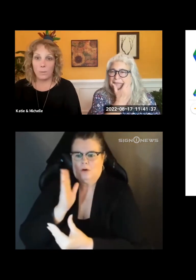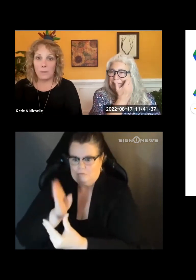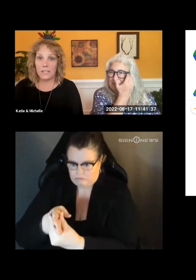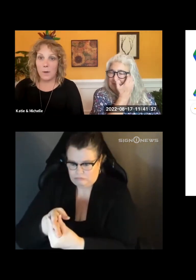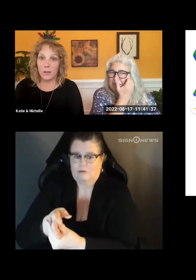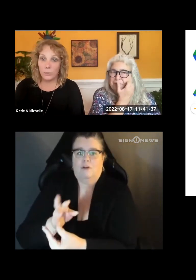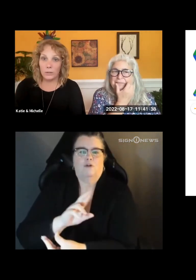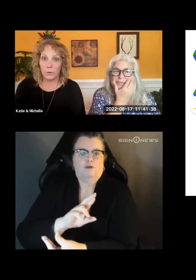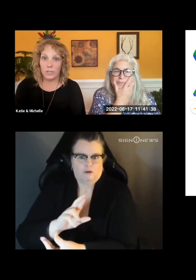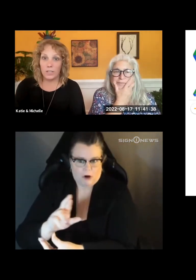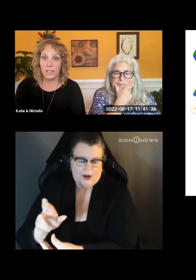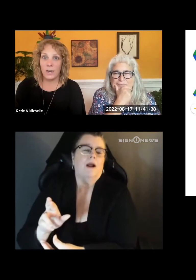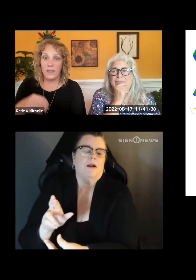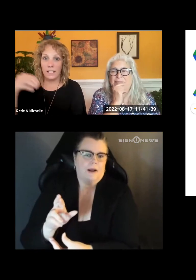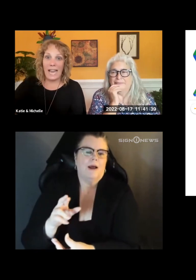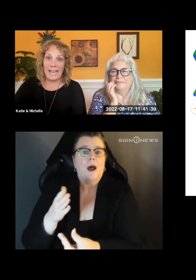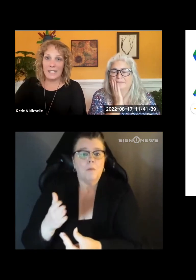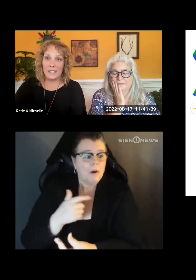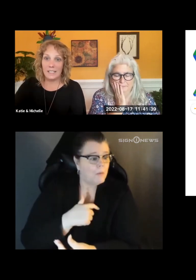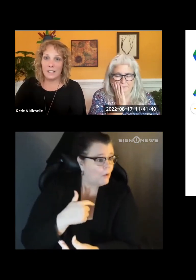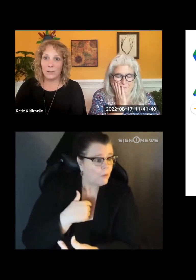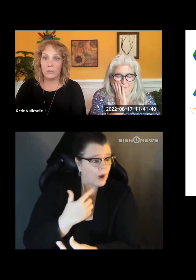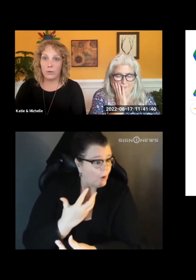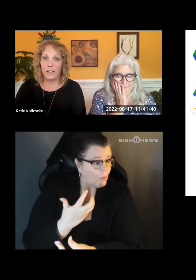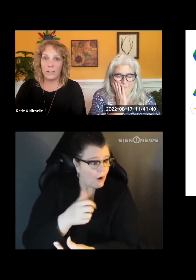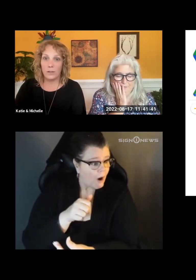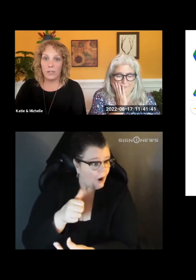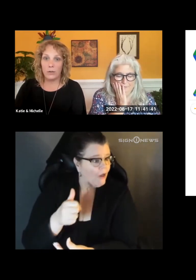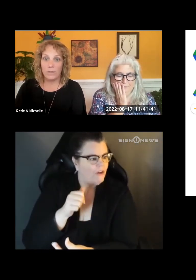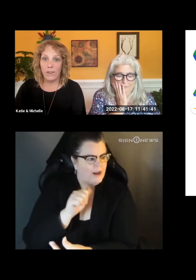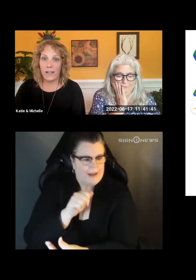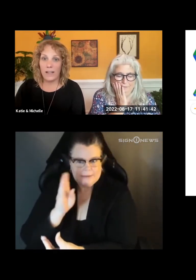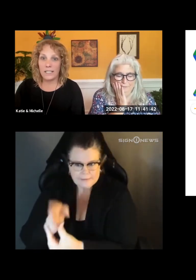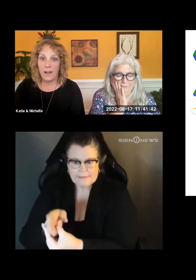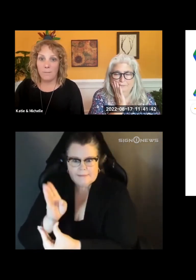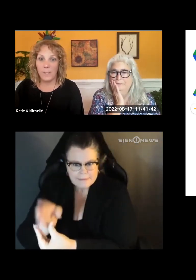there might be some other resources that get added to this Google Drive so that you can find